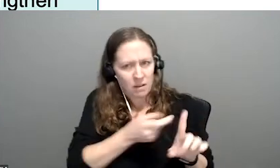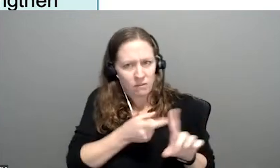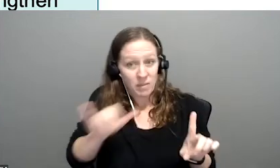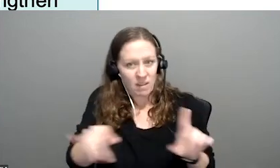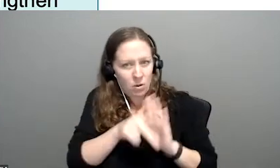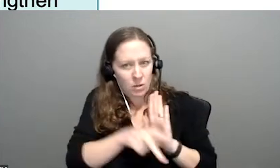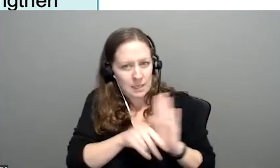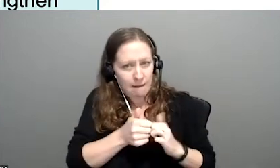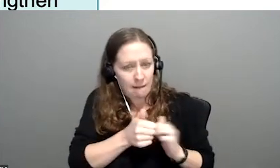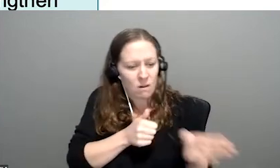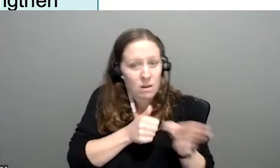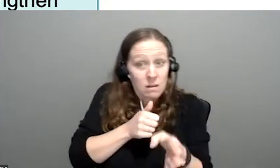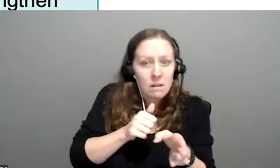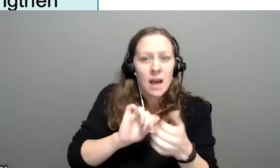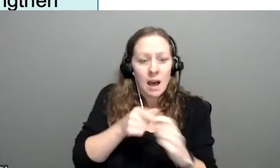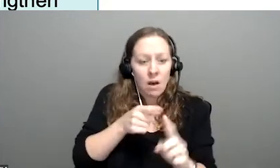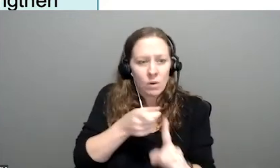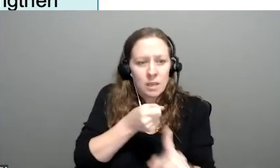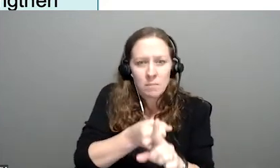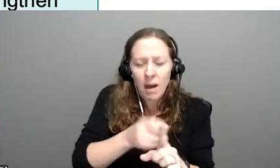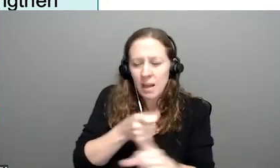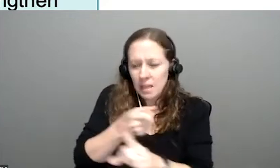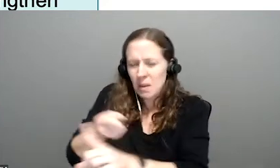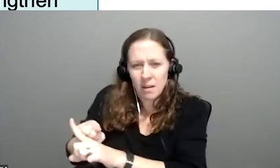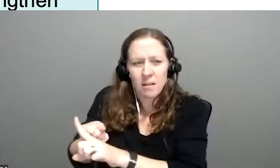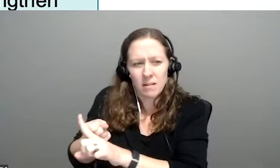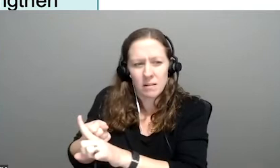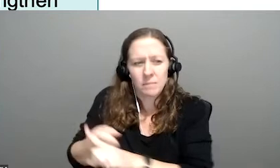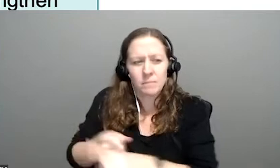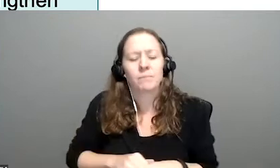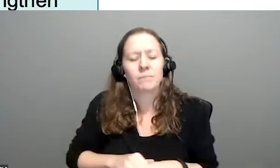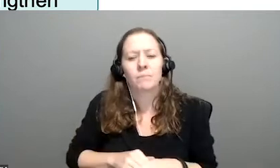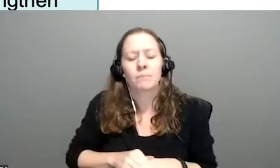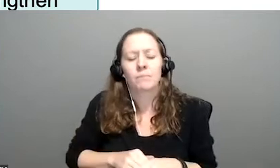Applying these lens helps to provide us with evidence on what is working